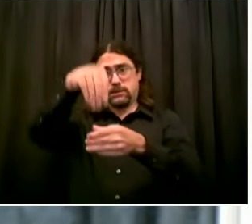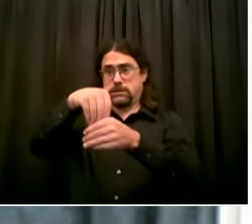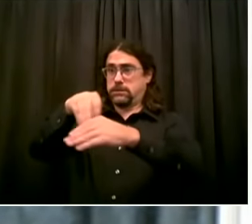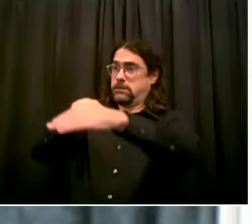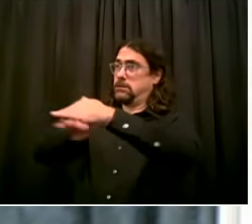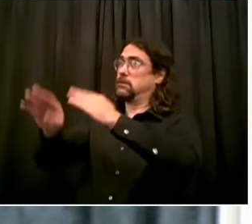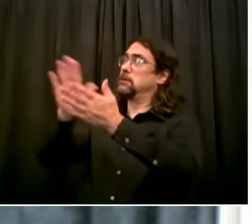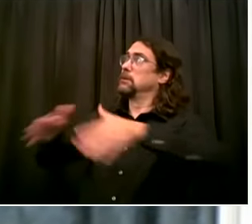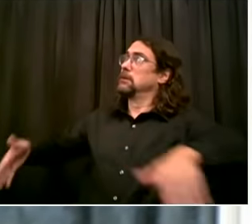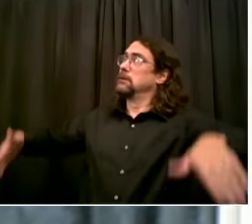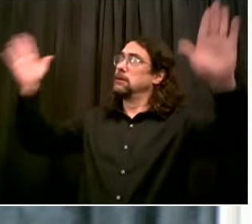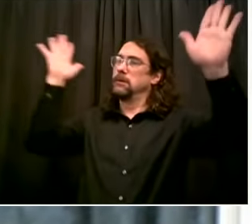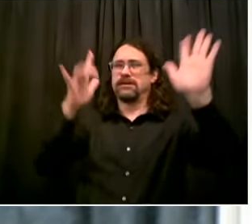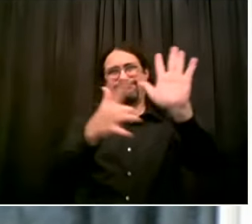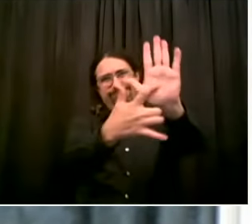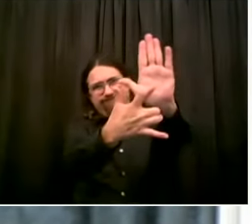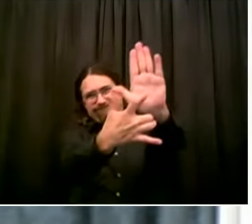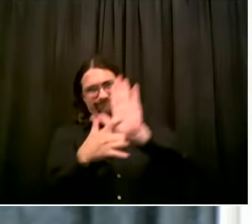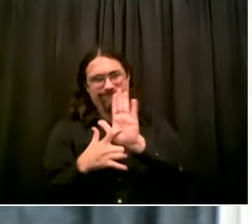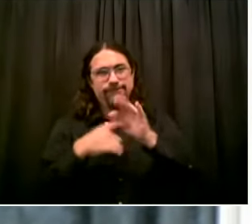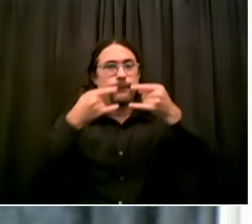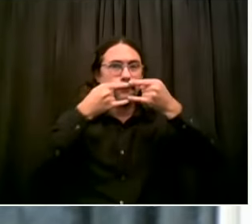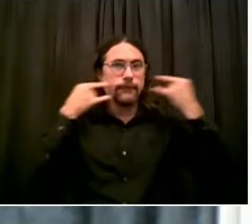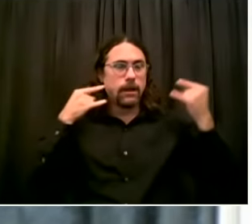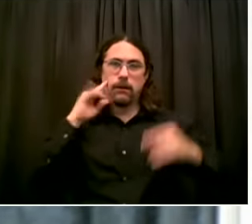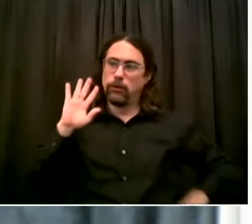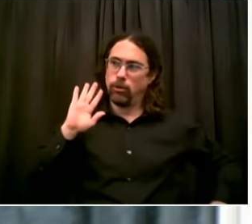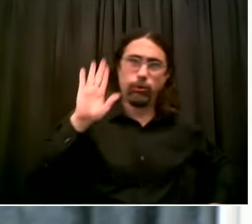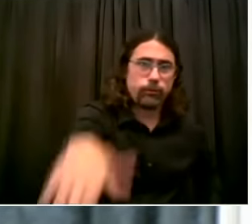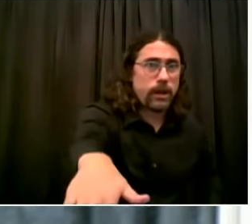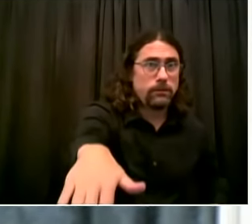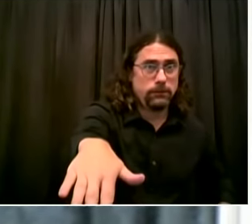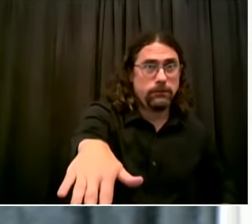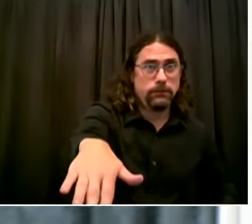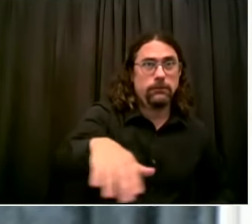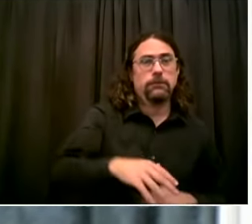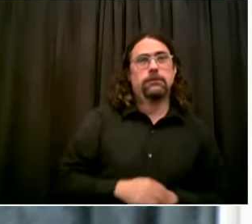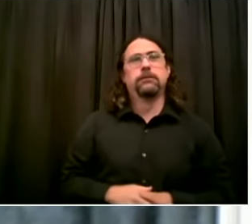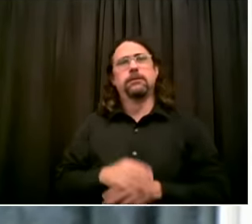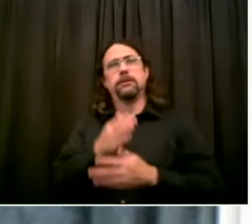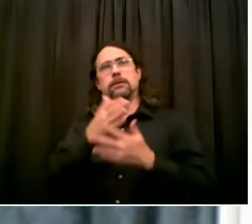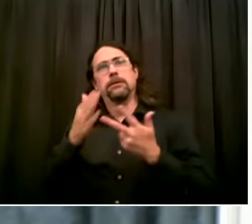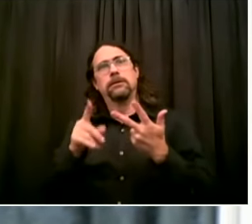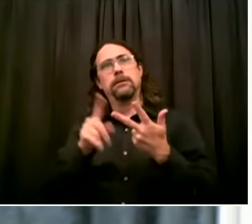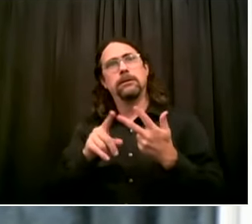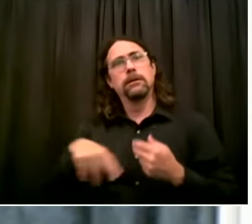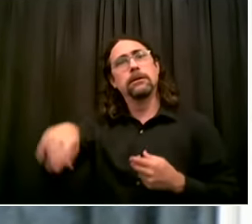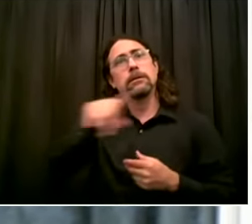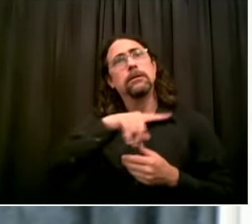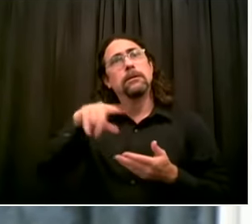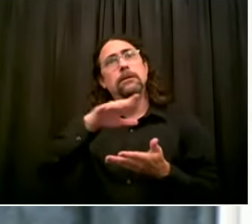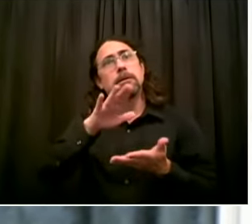PROTOCOLS IN THESE COMUMNIITESA S WELL. LAST WEEK I ISSUED A